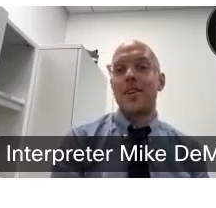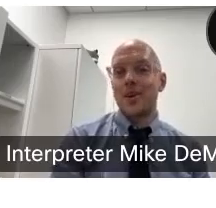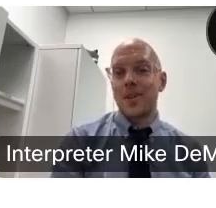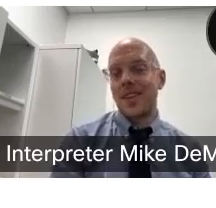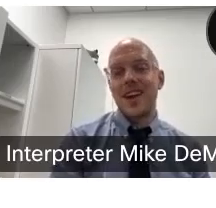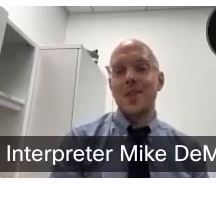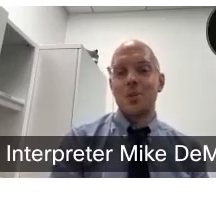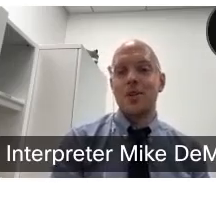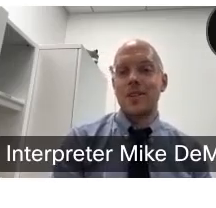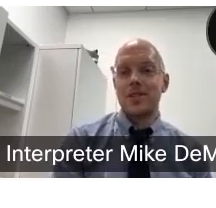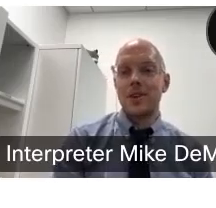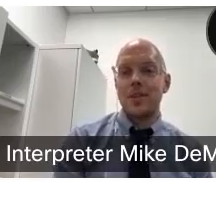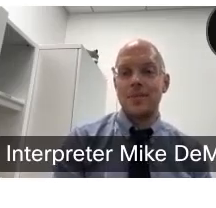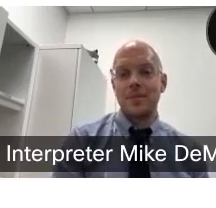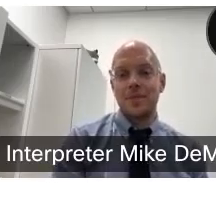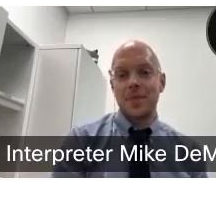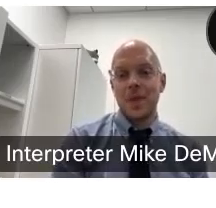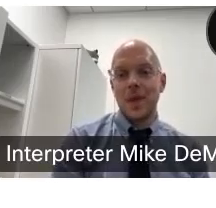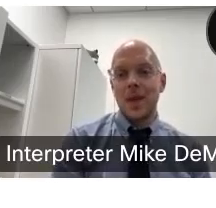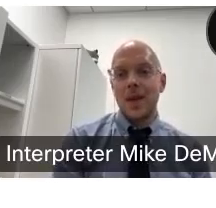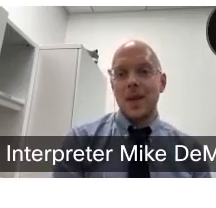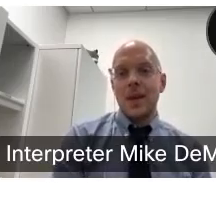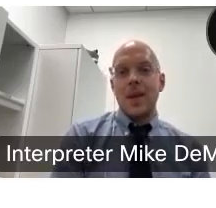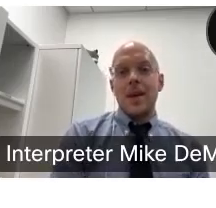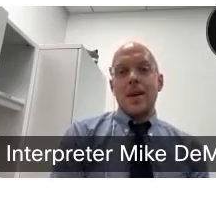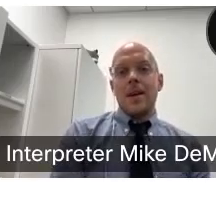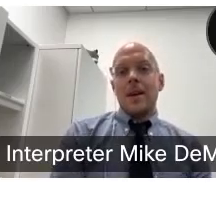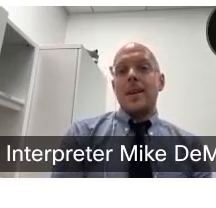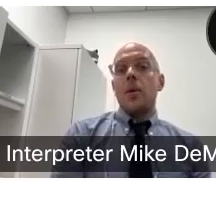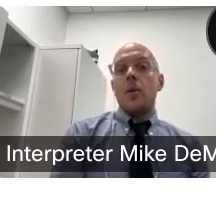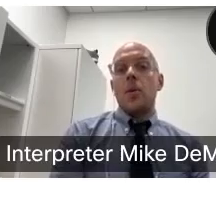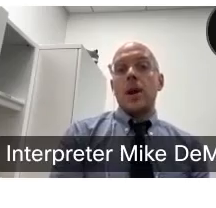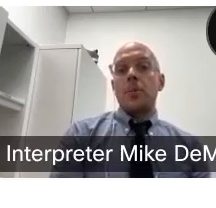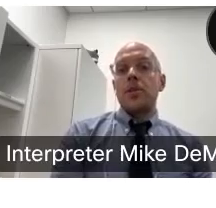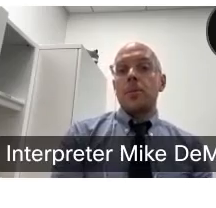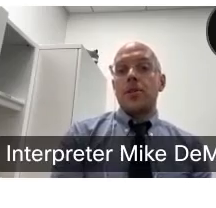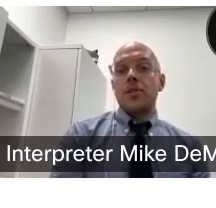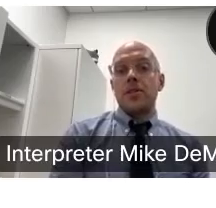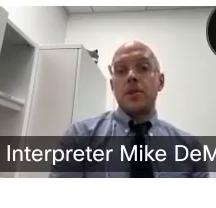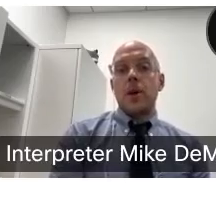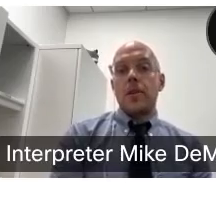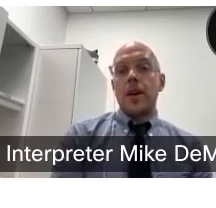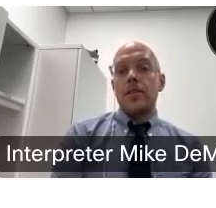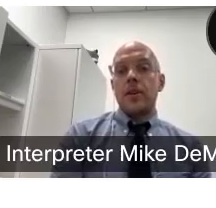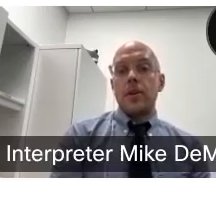that they've had in the previous call. Now, when a person purchases a new wireline phone,